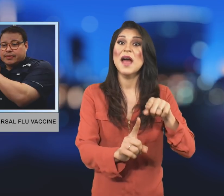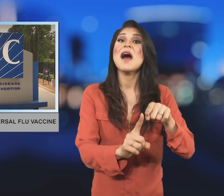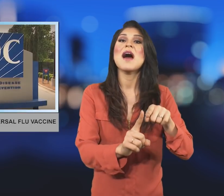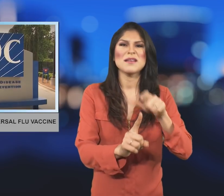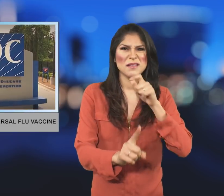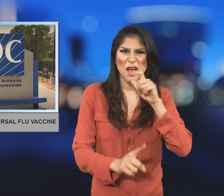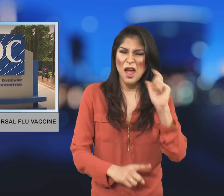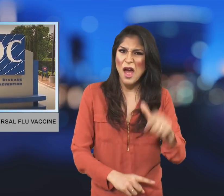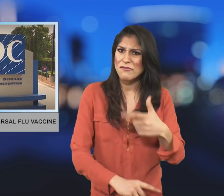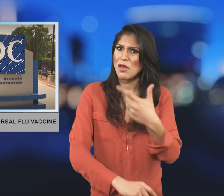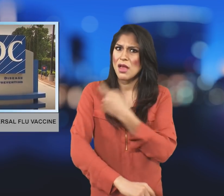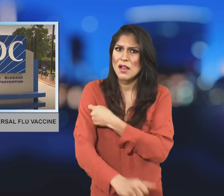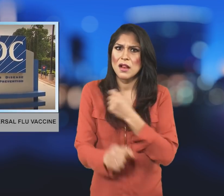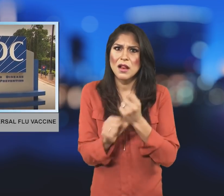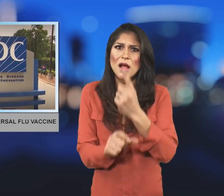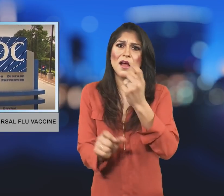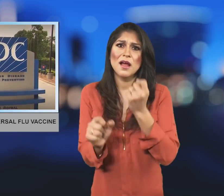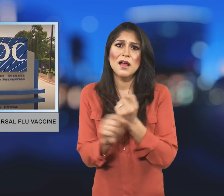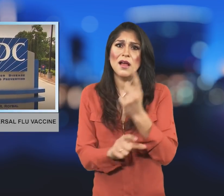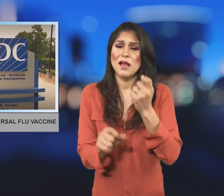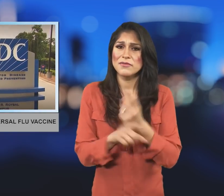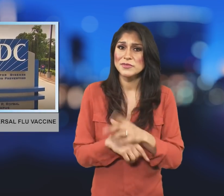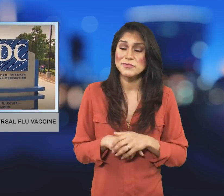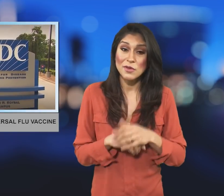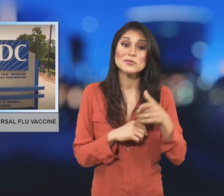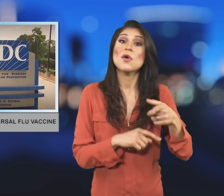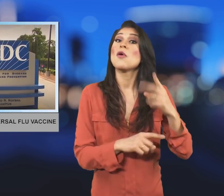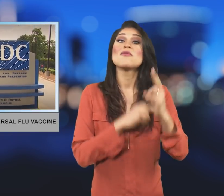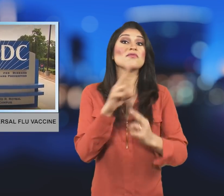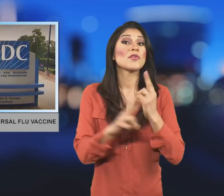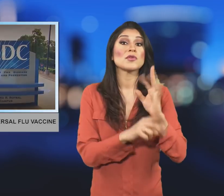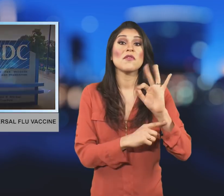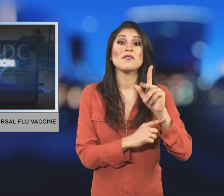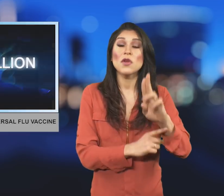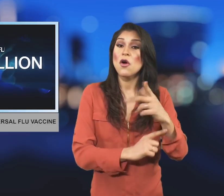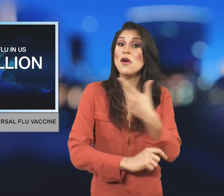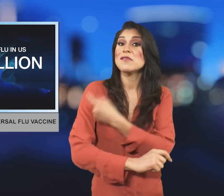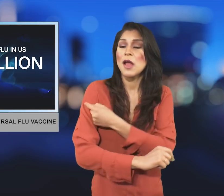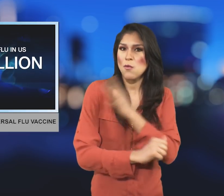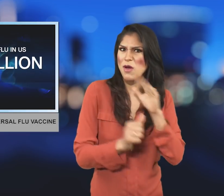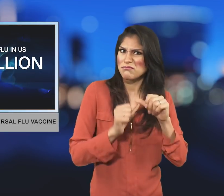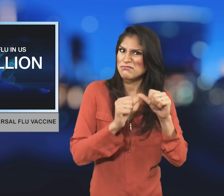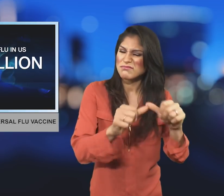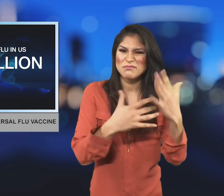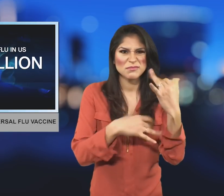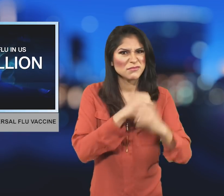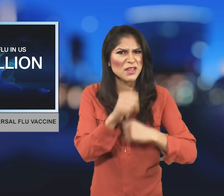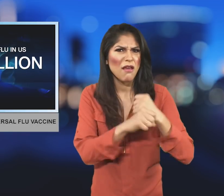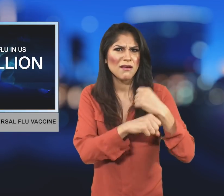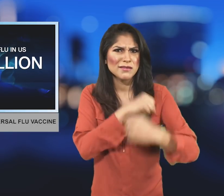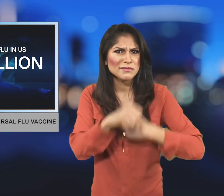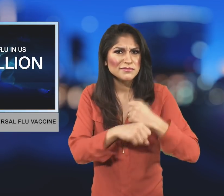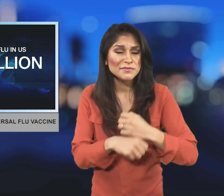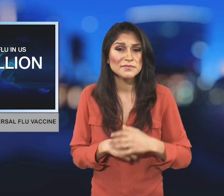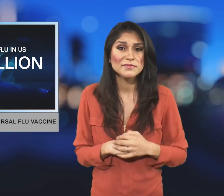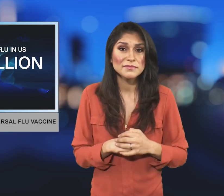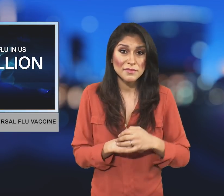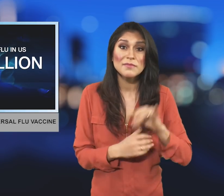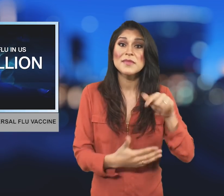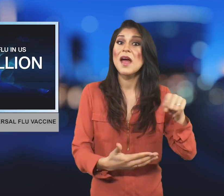The universal flu vaccine would last for years.